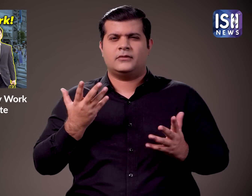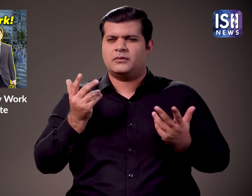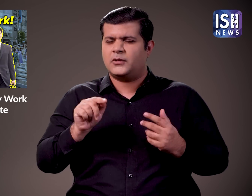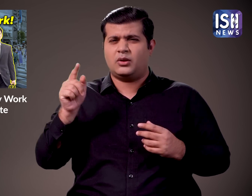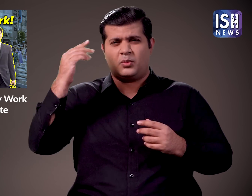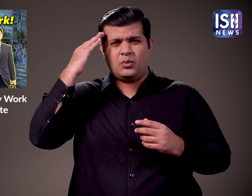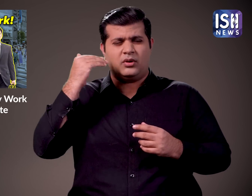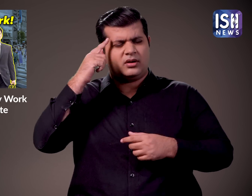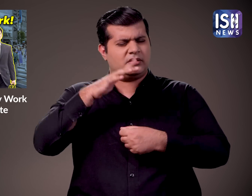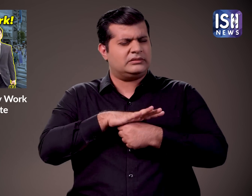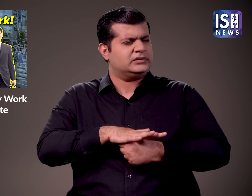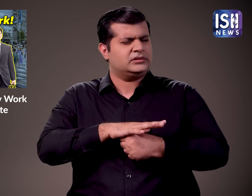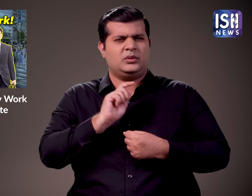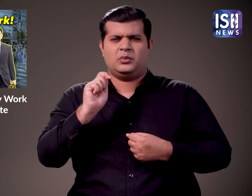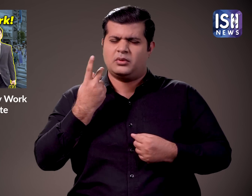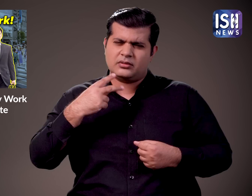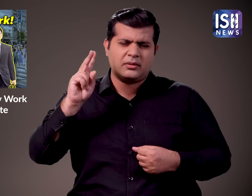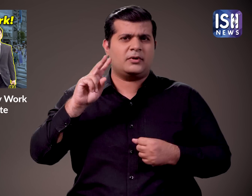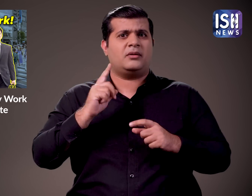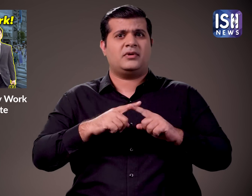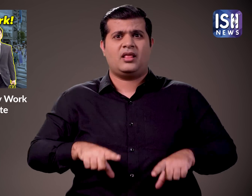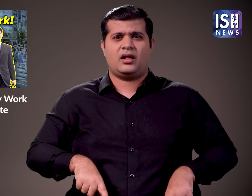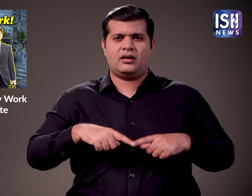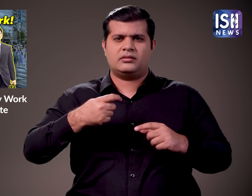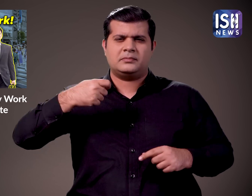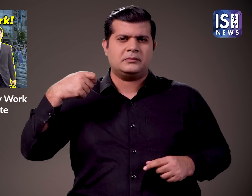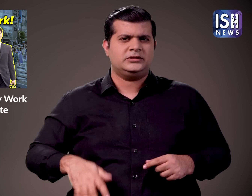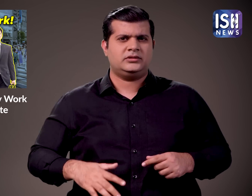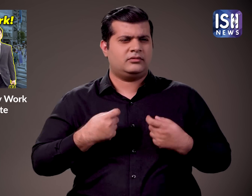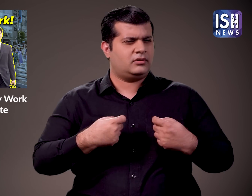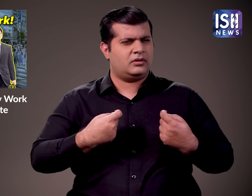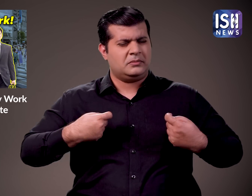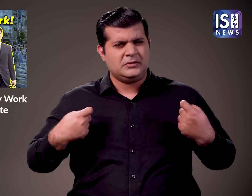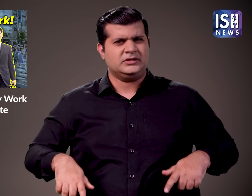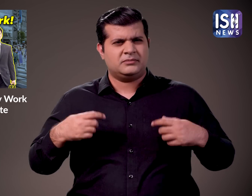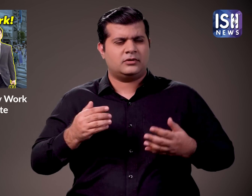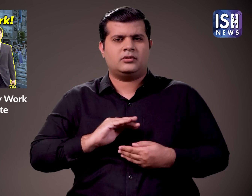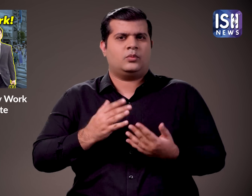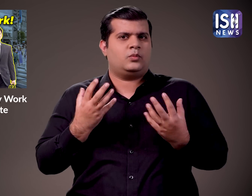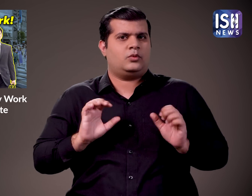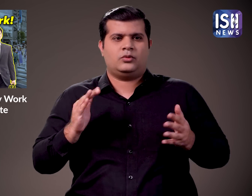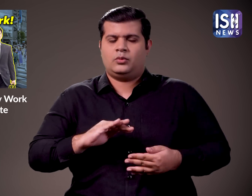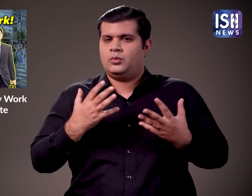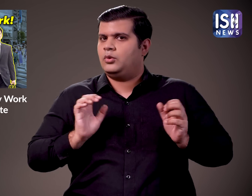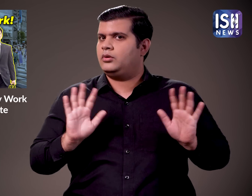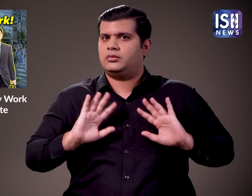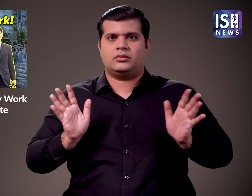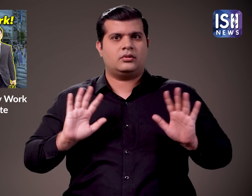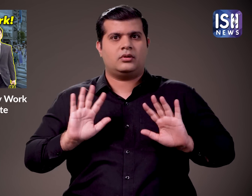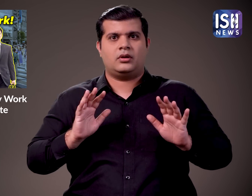This is because they have a stressful work culture and their cost of living is also high. That is why South Koreans prefer not giving birth.